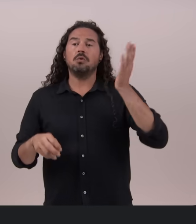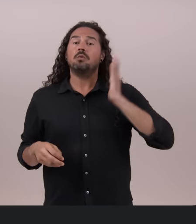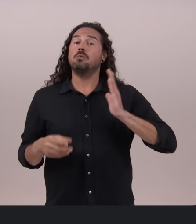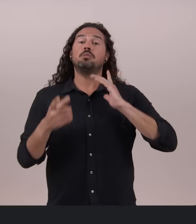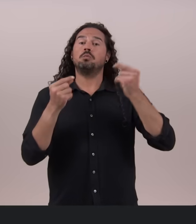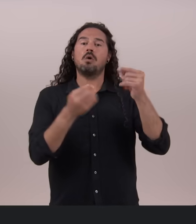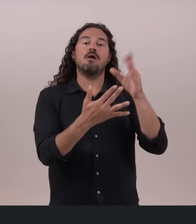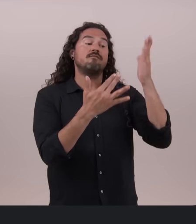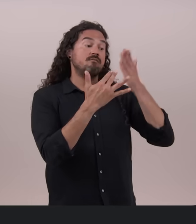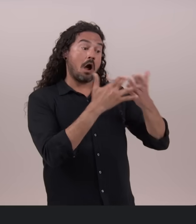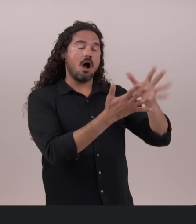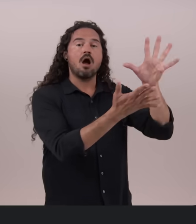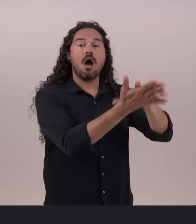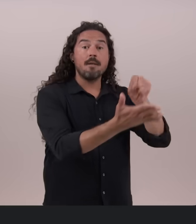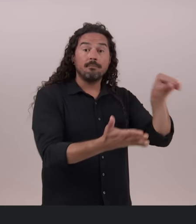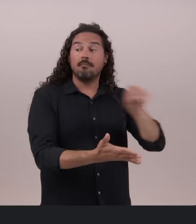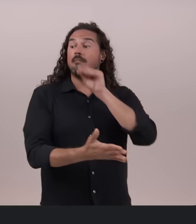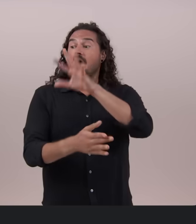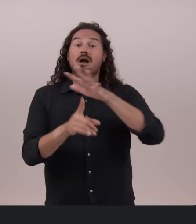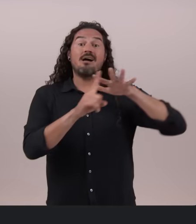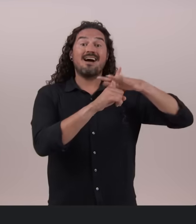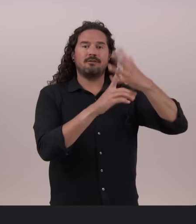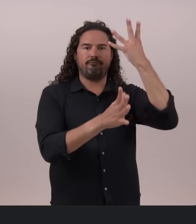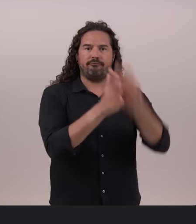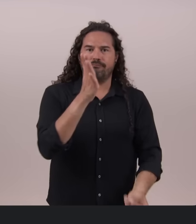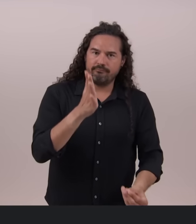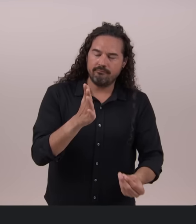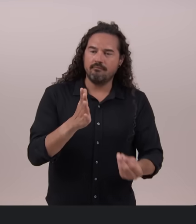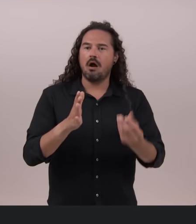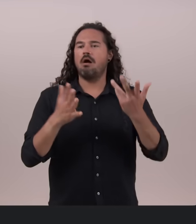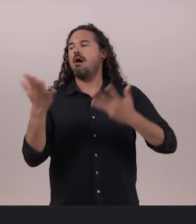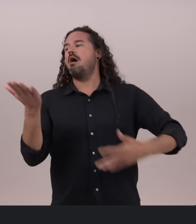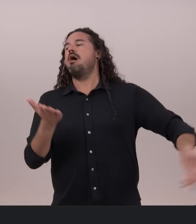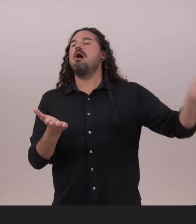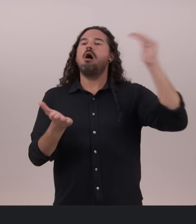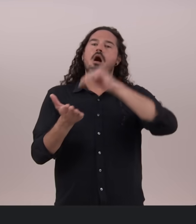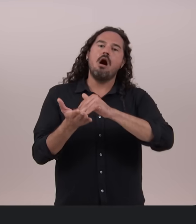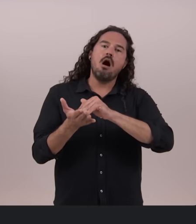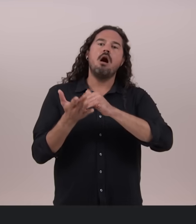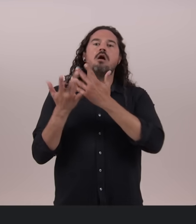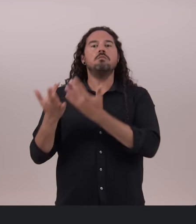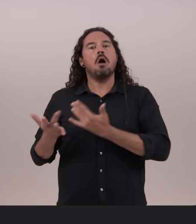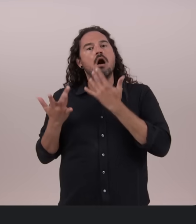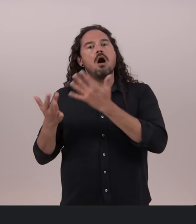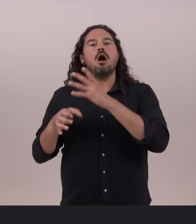losing context, and completely rebuilding states. But not anymore.